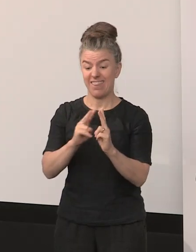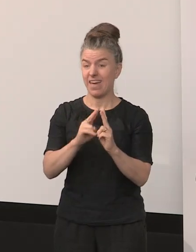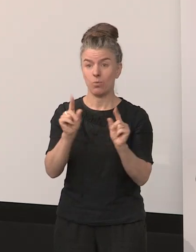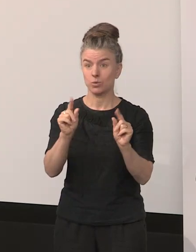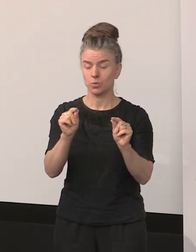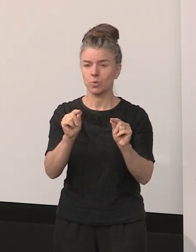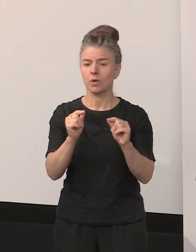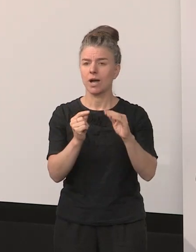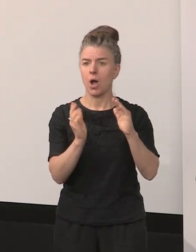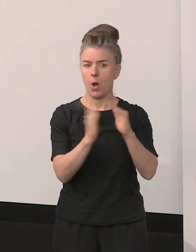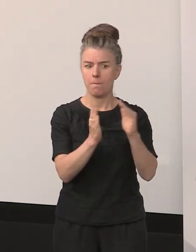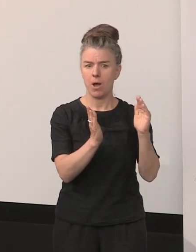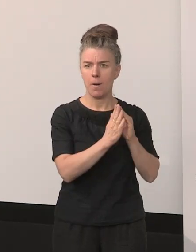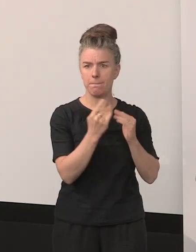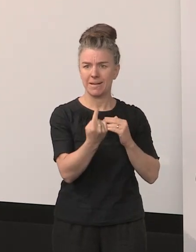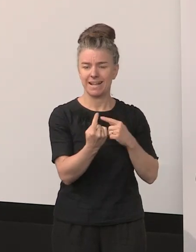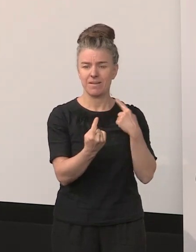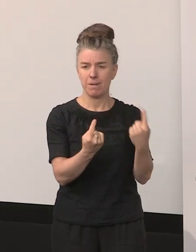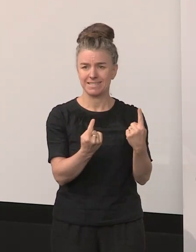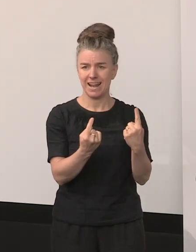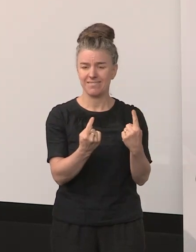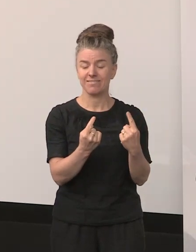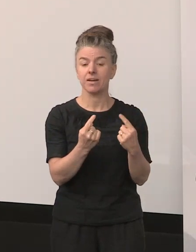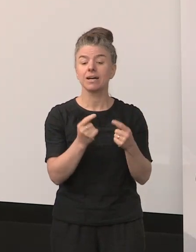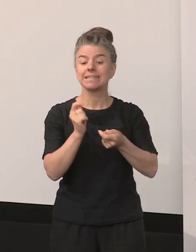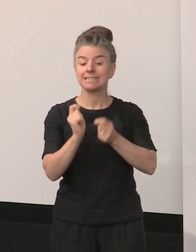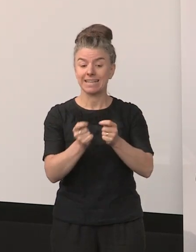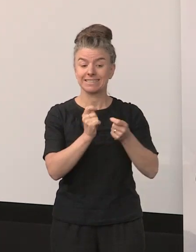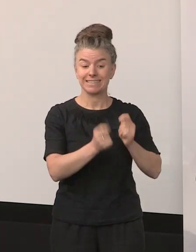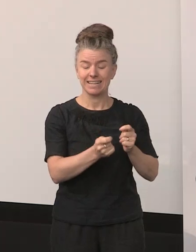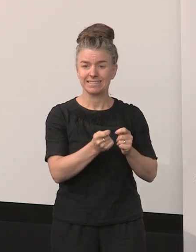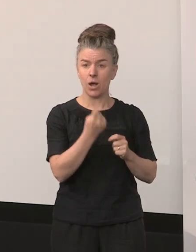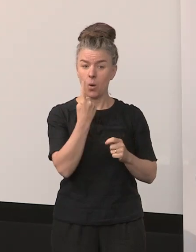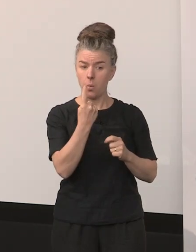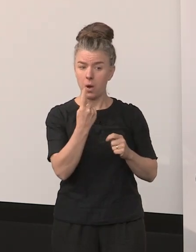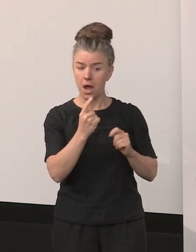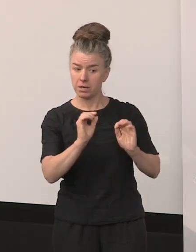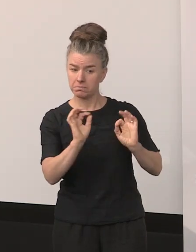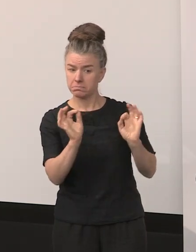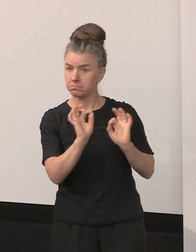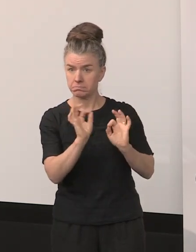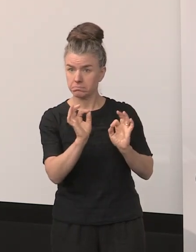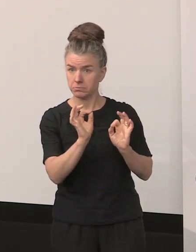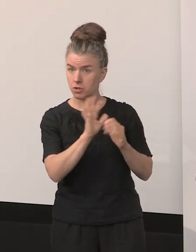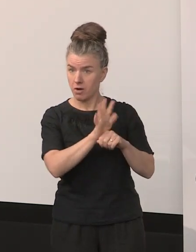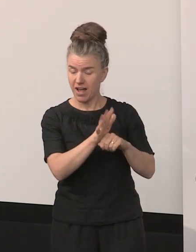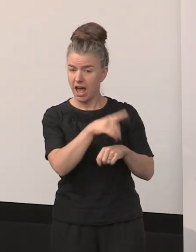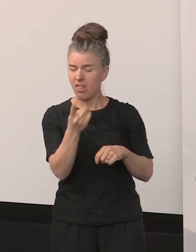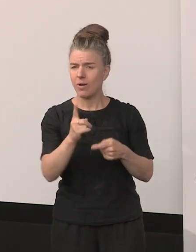hearing the news that these women had tested positive, then isolated themselves and have been tested. One of them